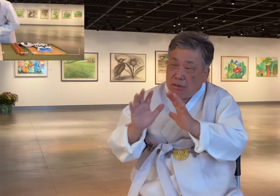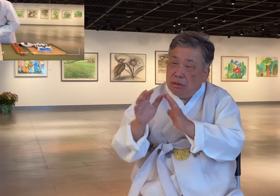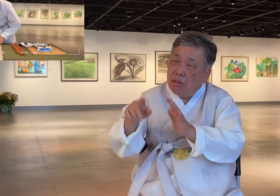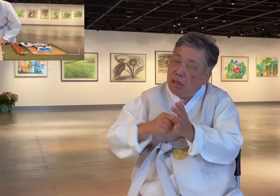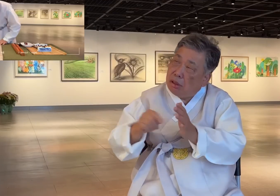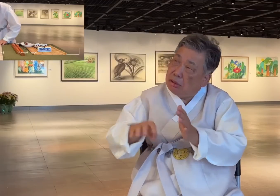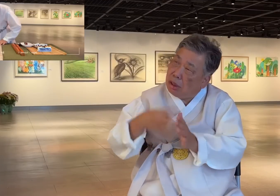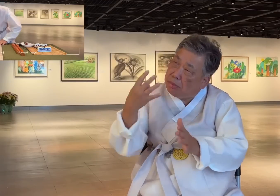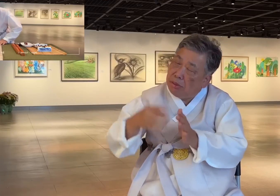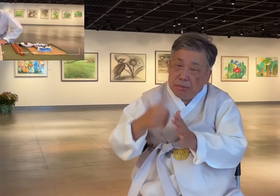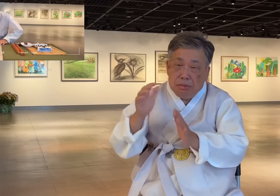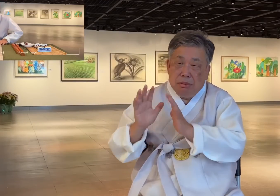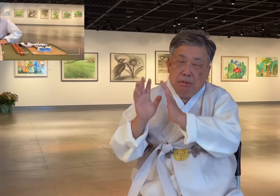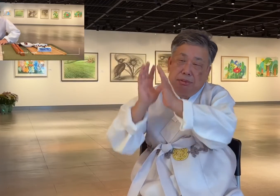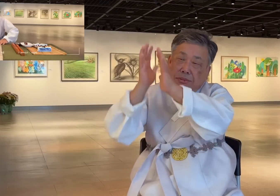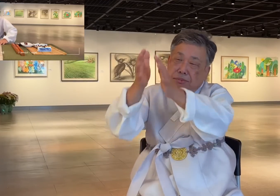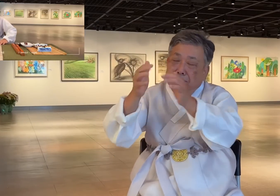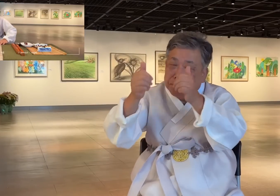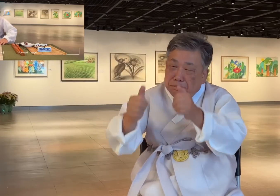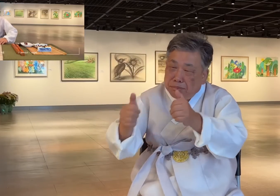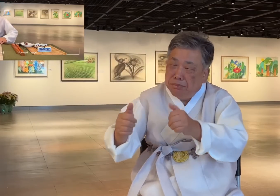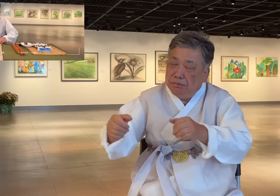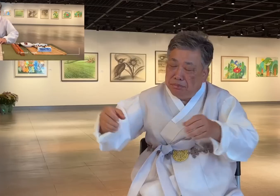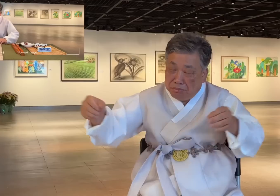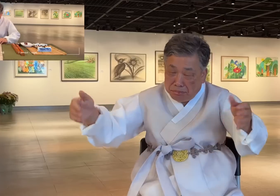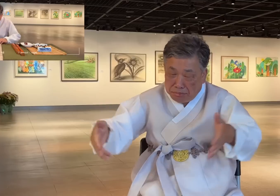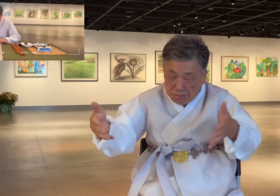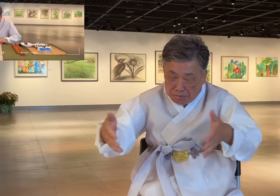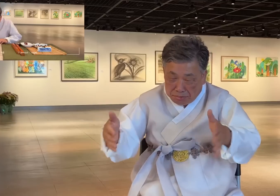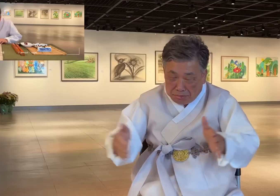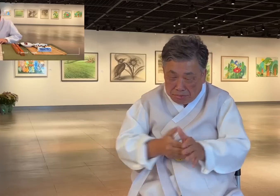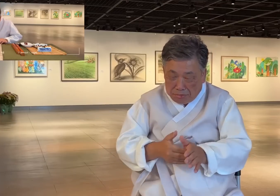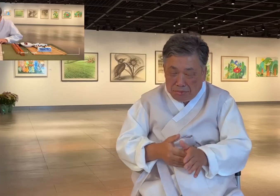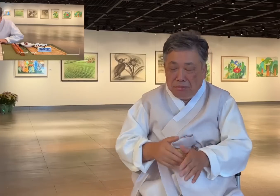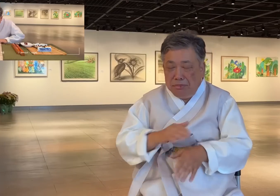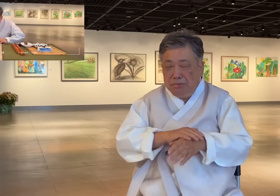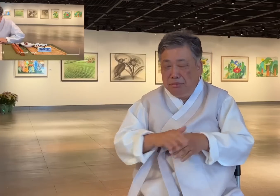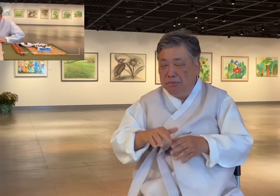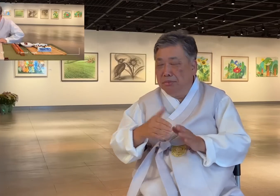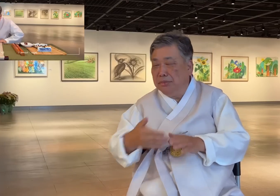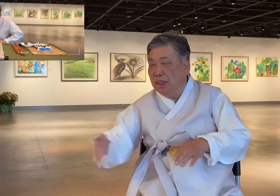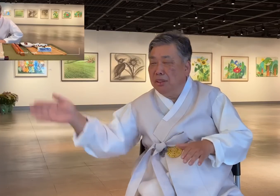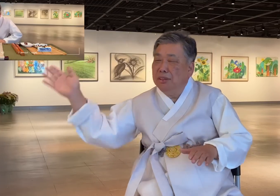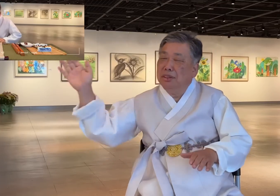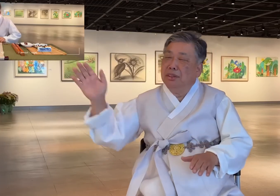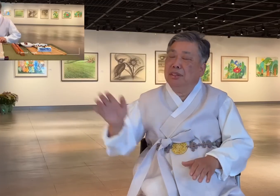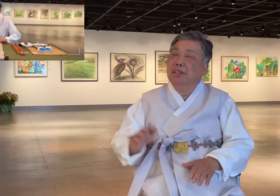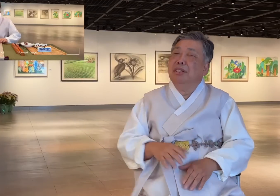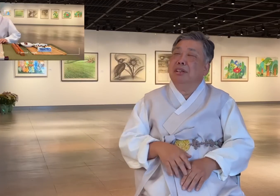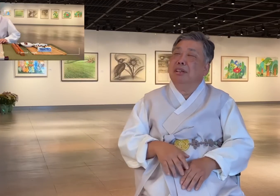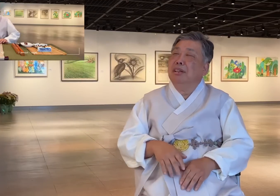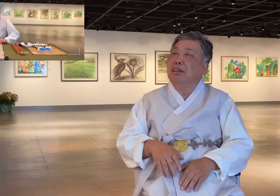400 to 500 guests came. The next day,